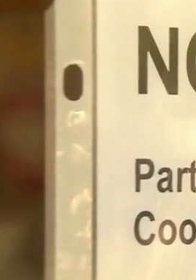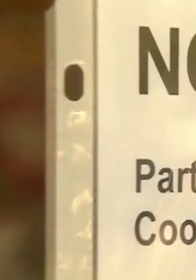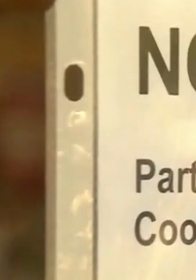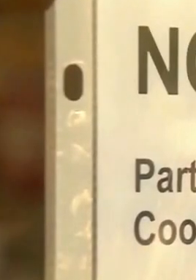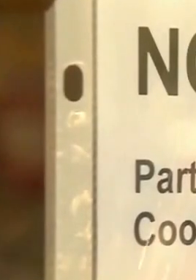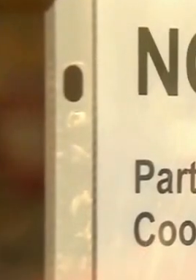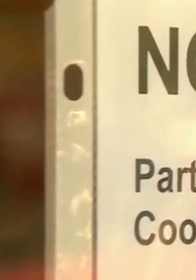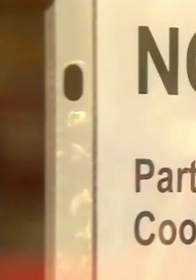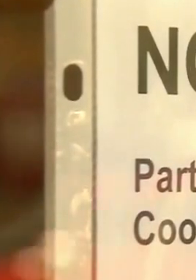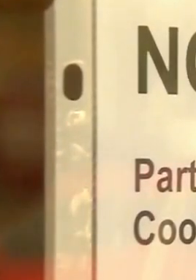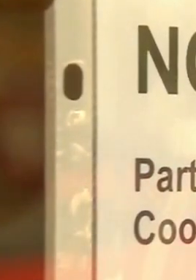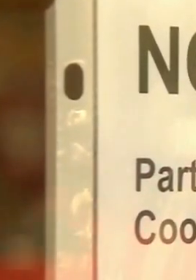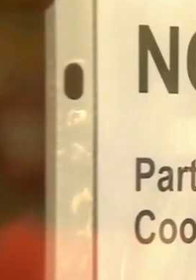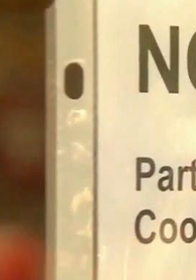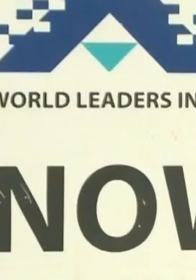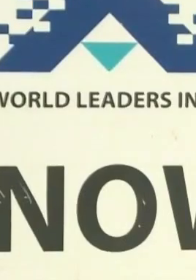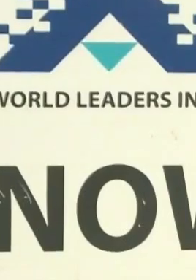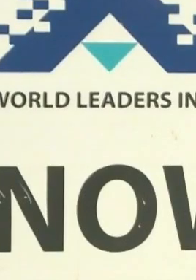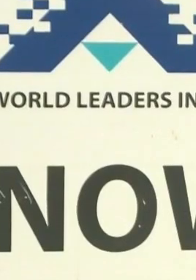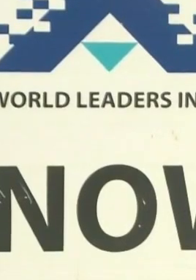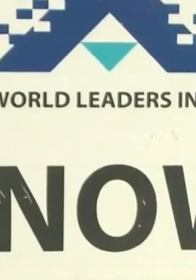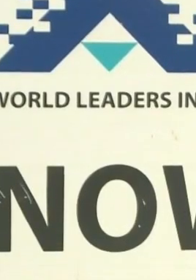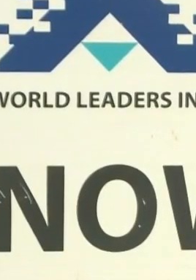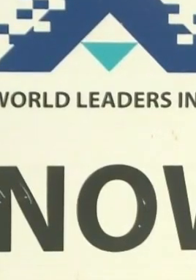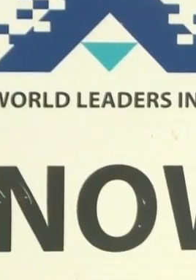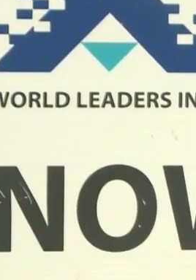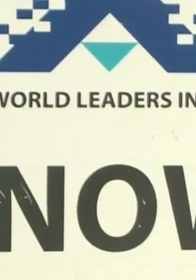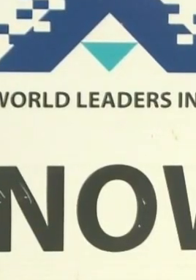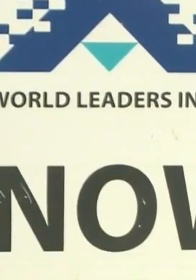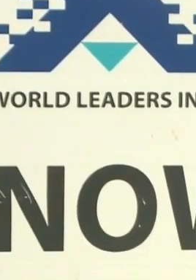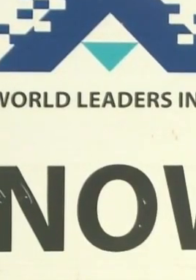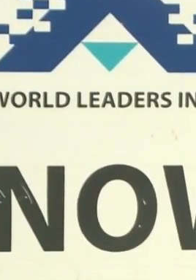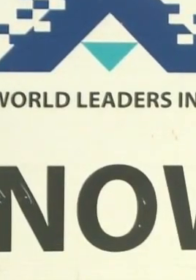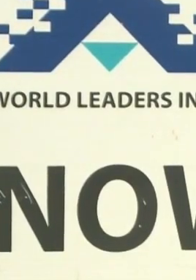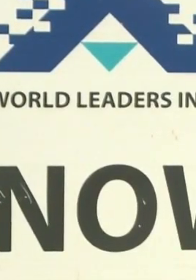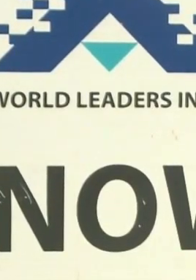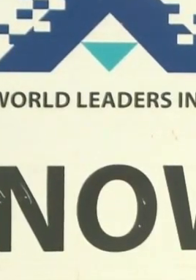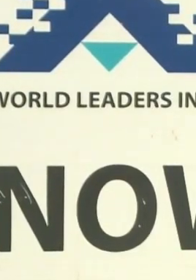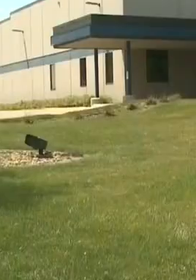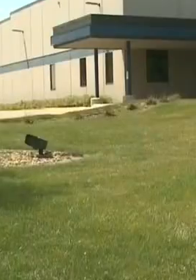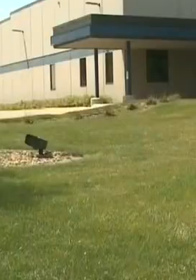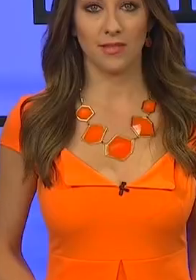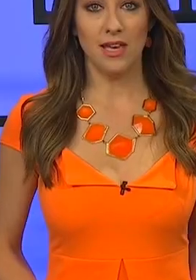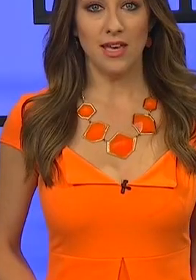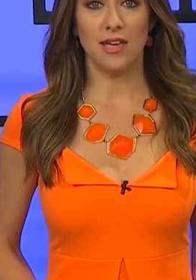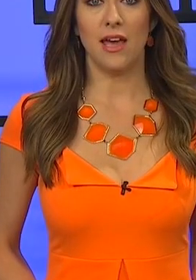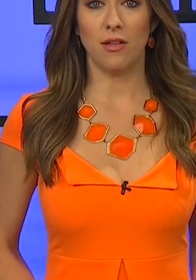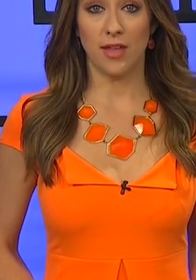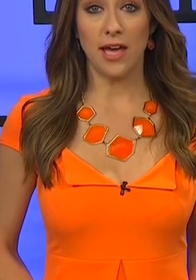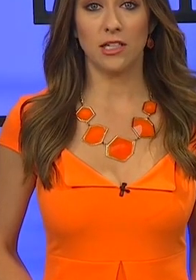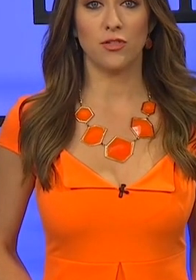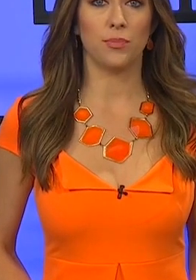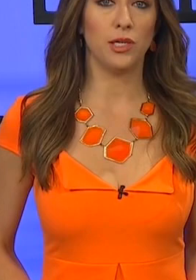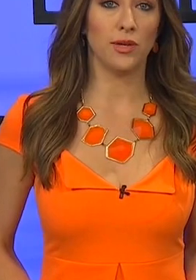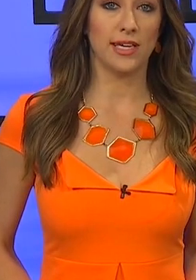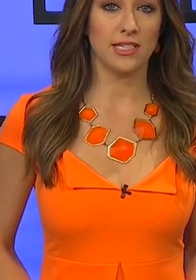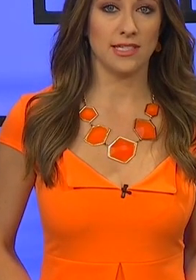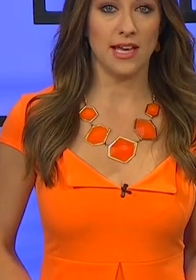UNEMPLOYMENT COMPENSATION, AND MIXED EARNER UNEMPLOYMENT COMPENSATION. SOPHIE: NOW THAT NEBRASKA GOVERNOR PETE RICKETTS IS